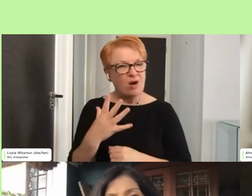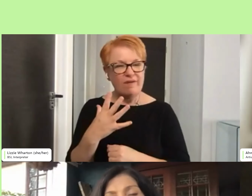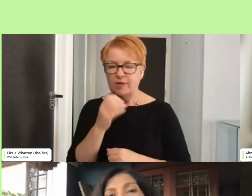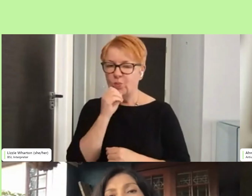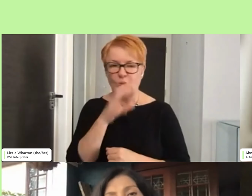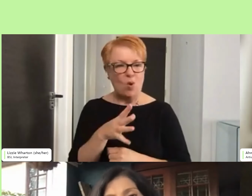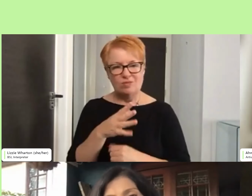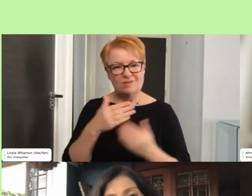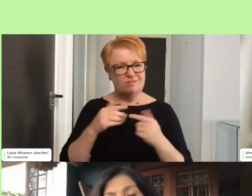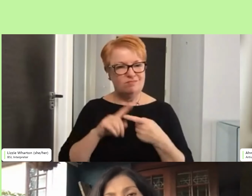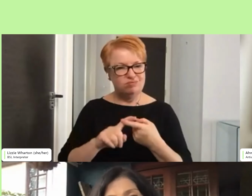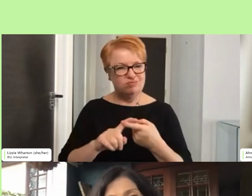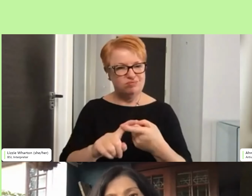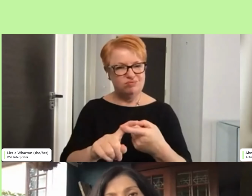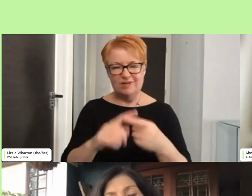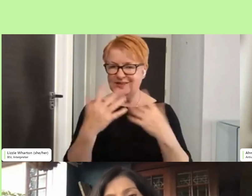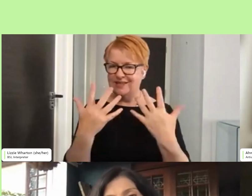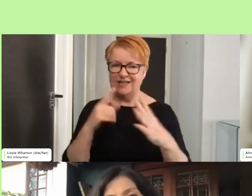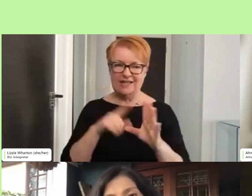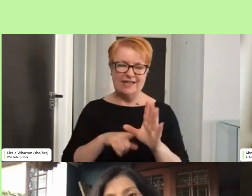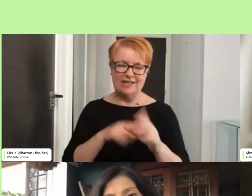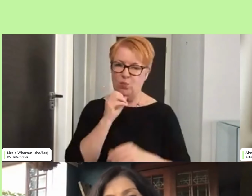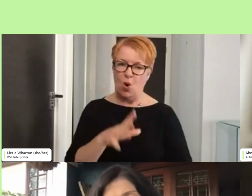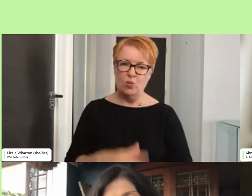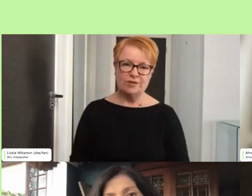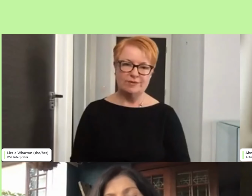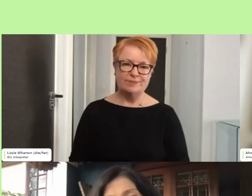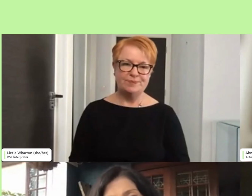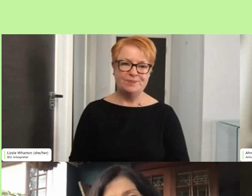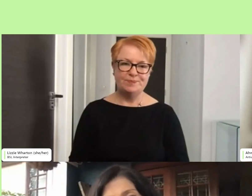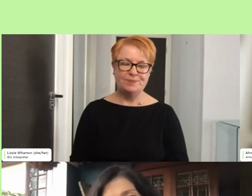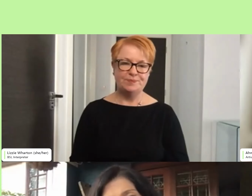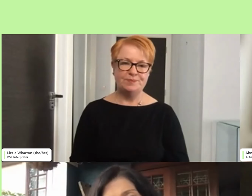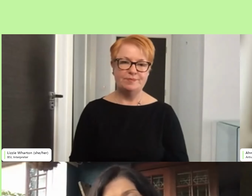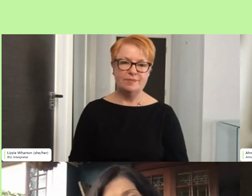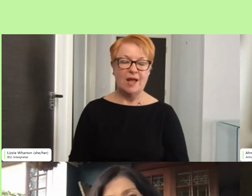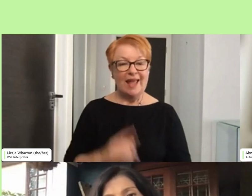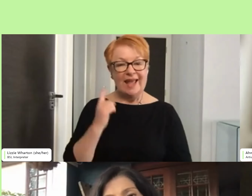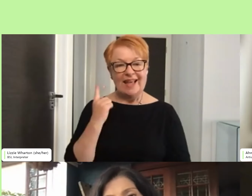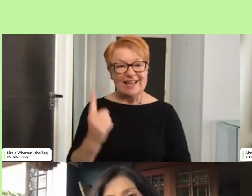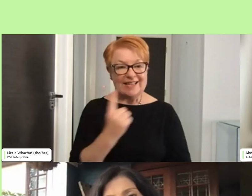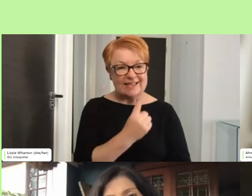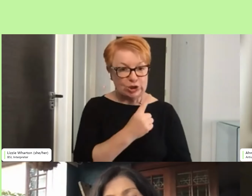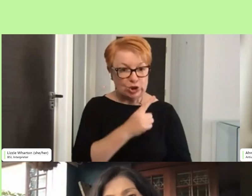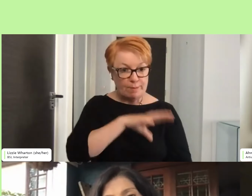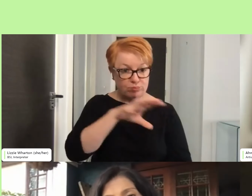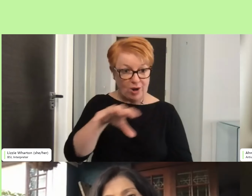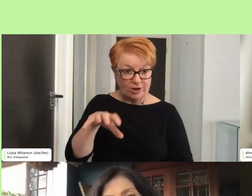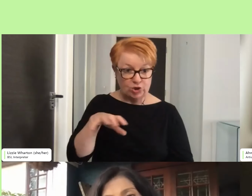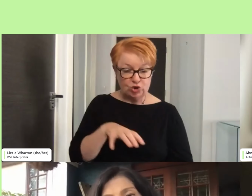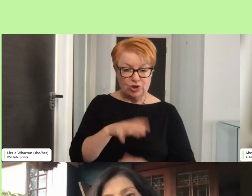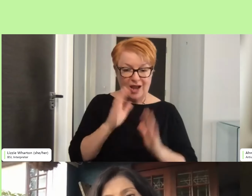years educate and still be ongoing, you know. So every branch had to figure out a way from the very beginning how it can survive